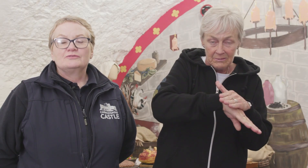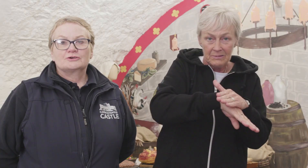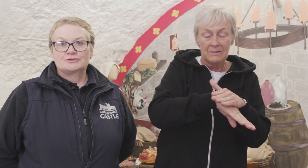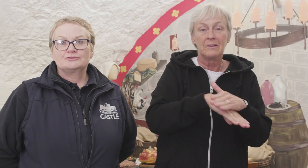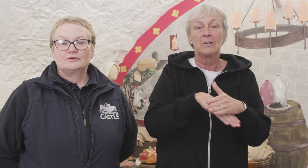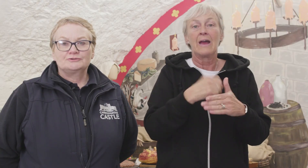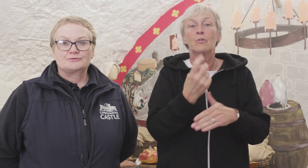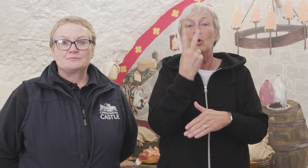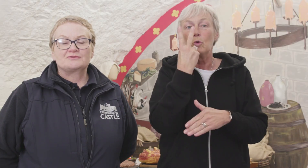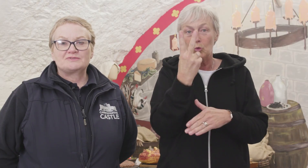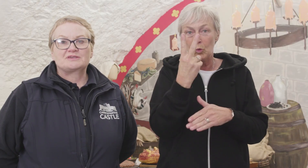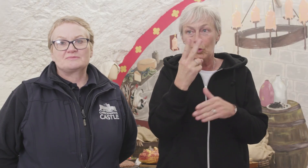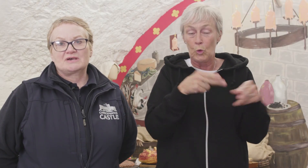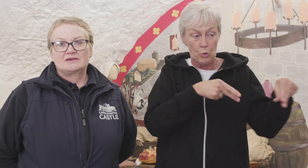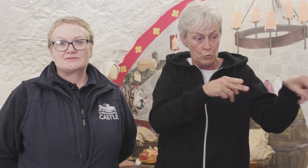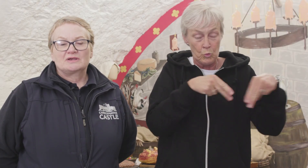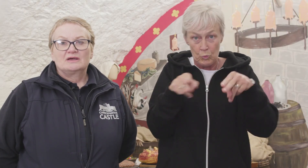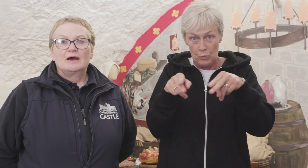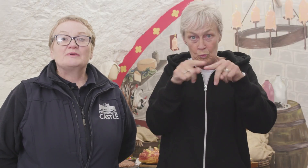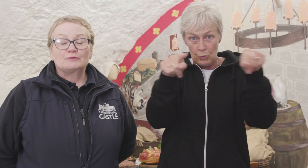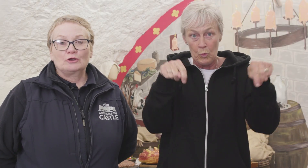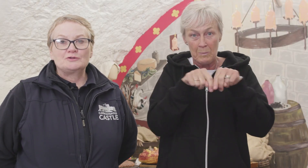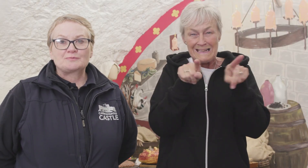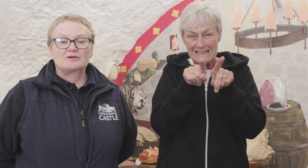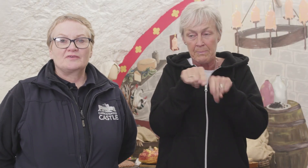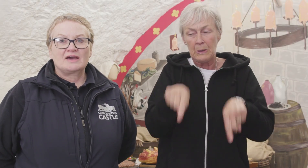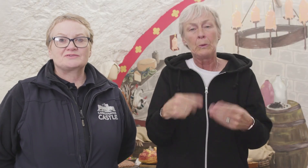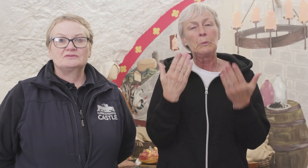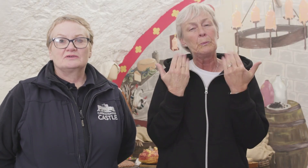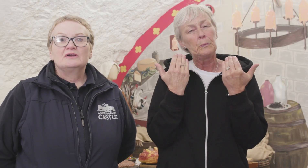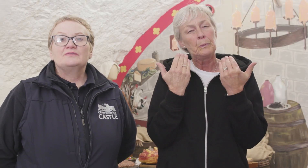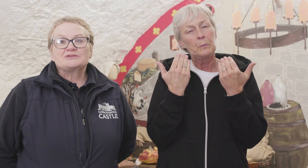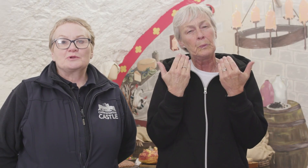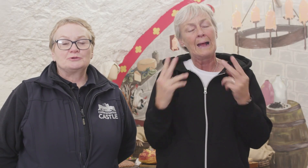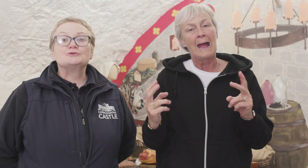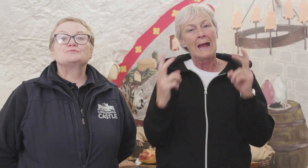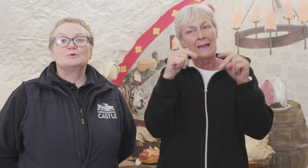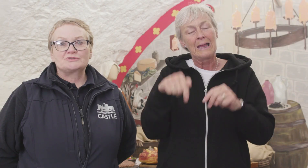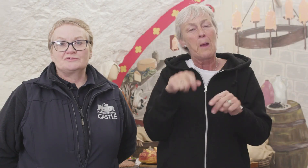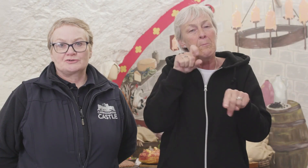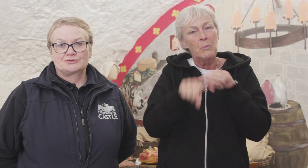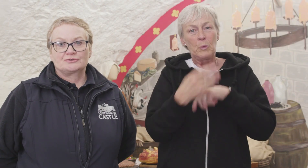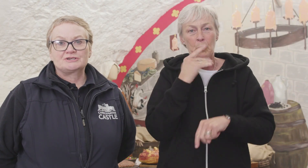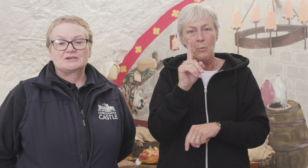There are two vaulted rooms of the same size and being the coolest part of the castle, these would've been used mostly for storage,